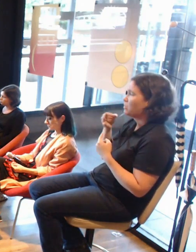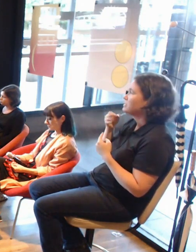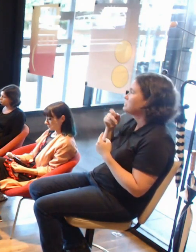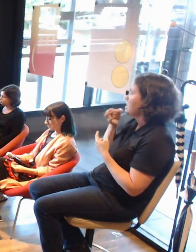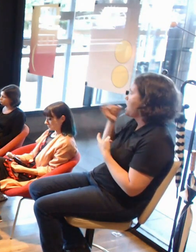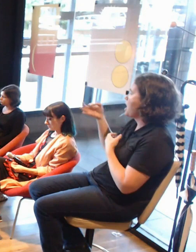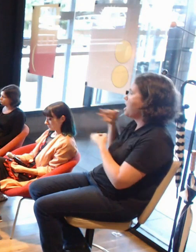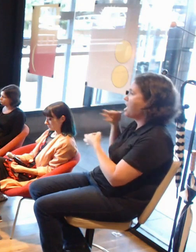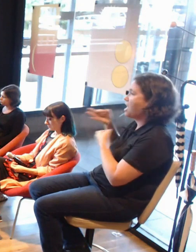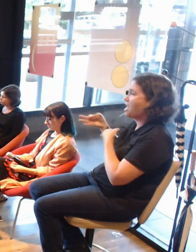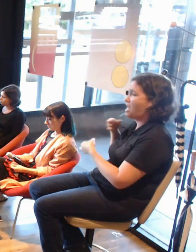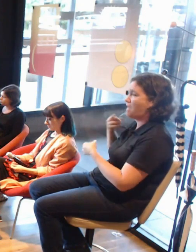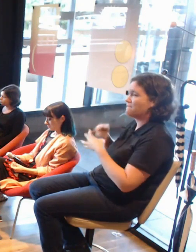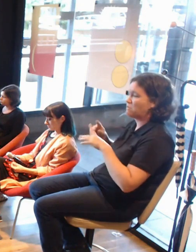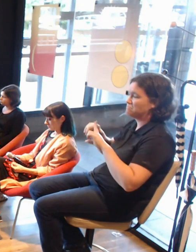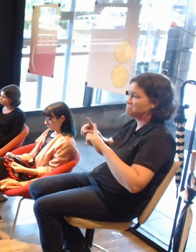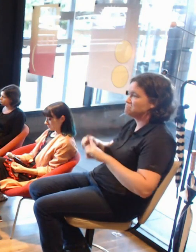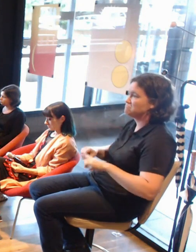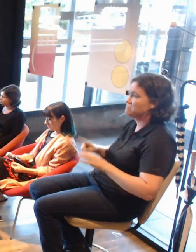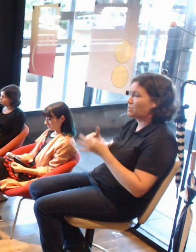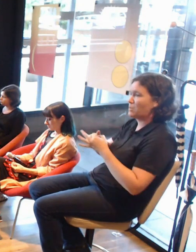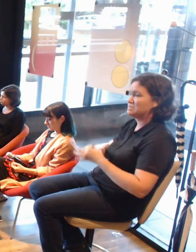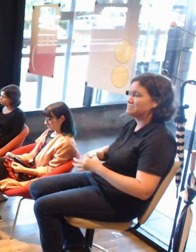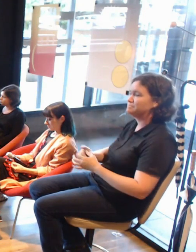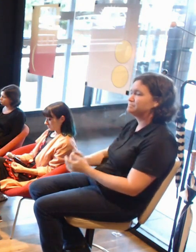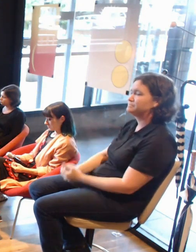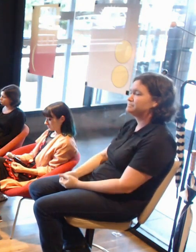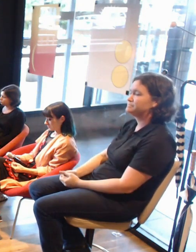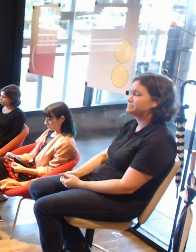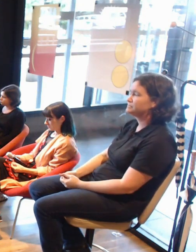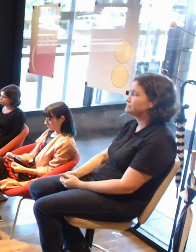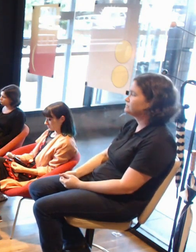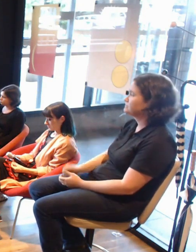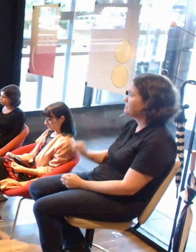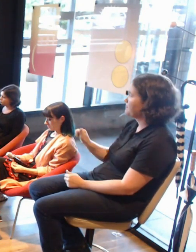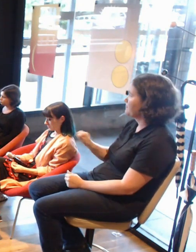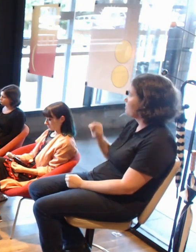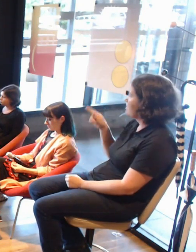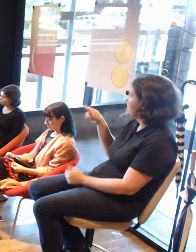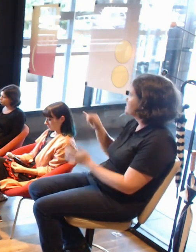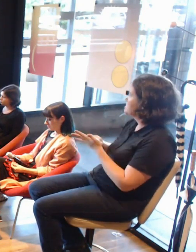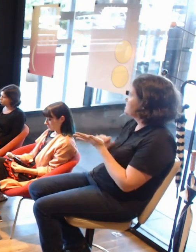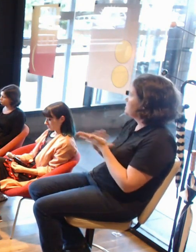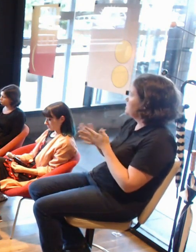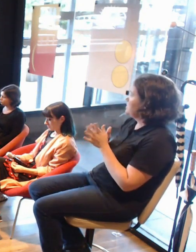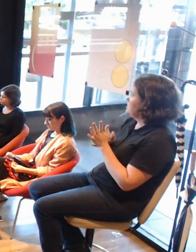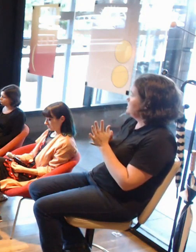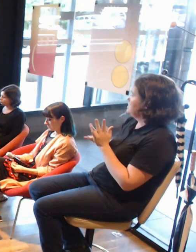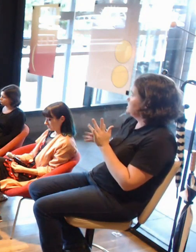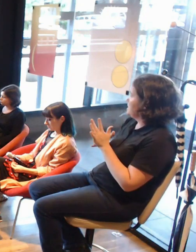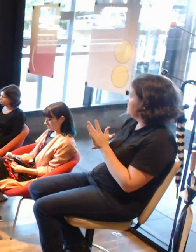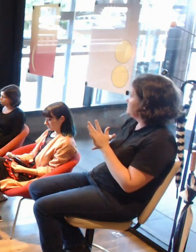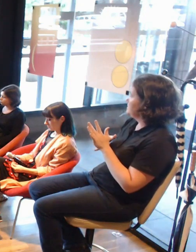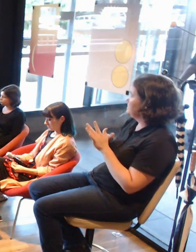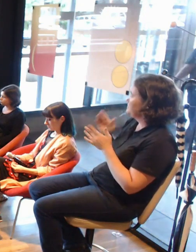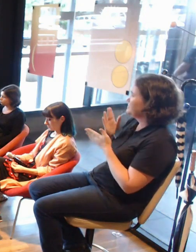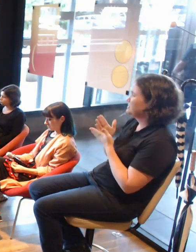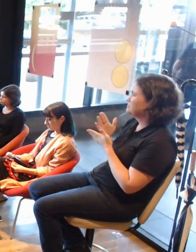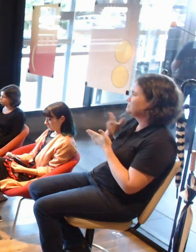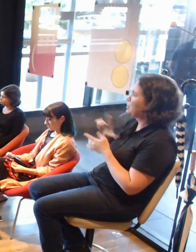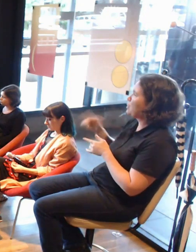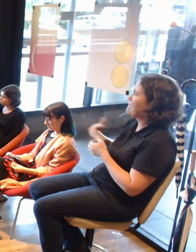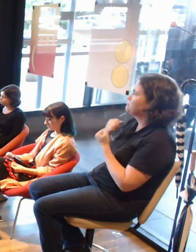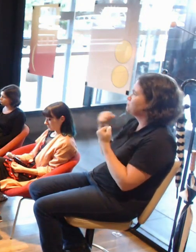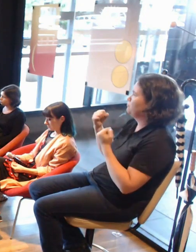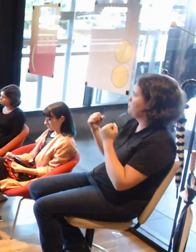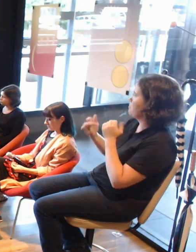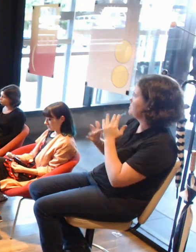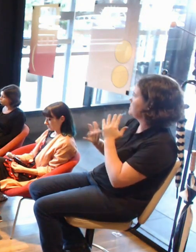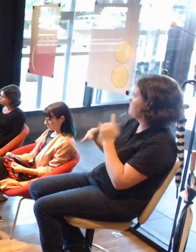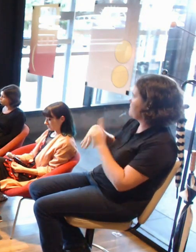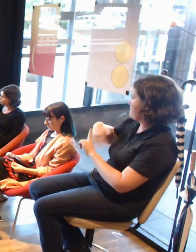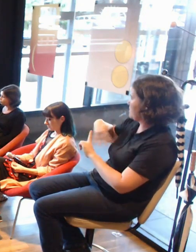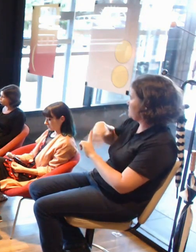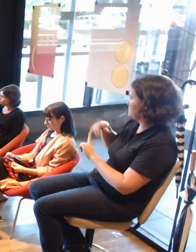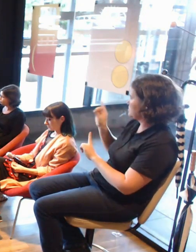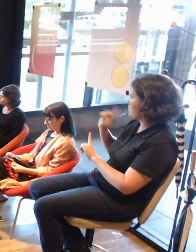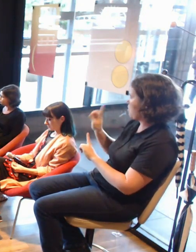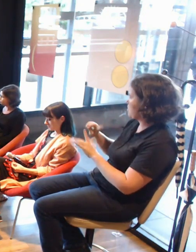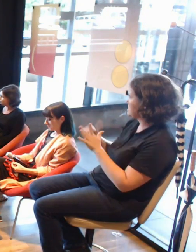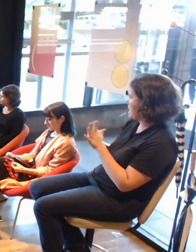So Shannon, I might just start with you, as our tech background - what is AR?